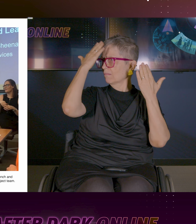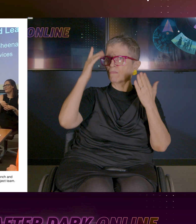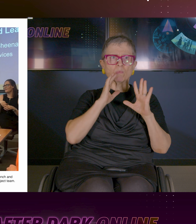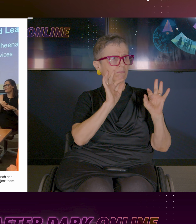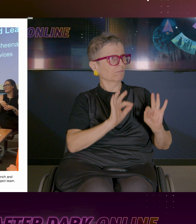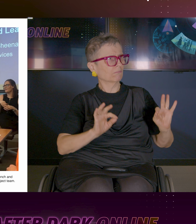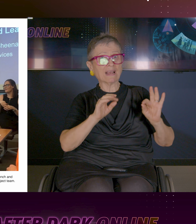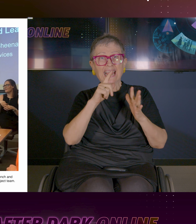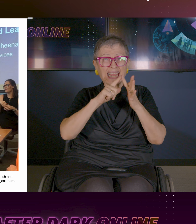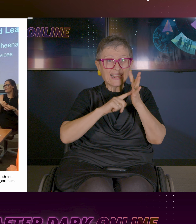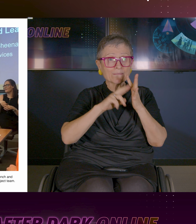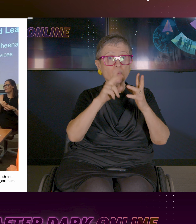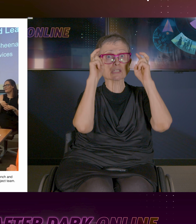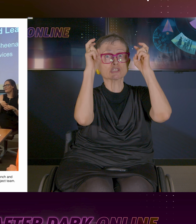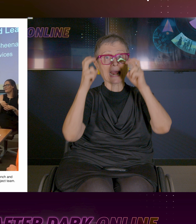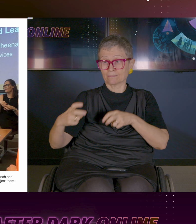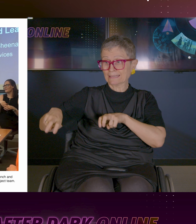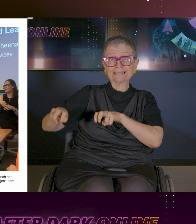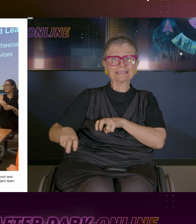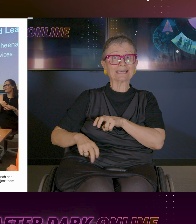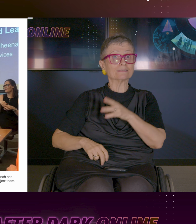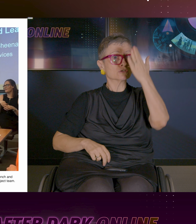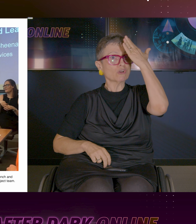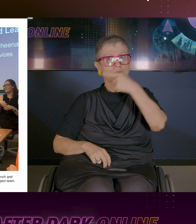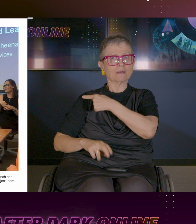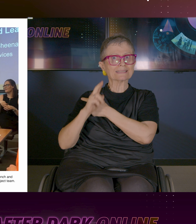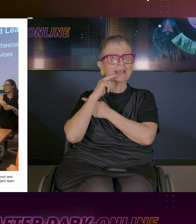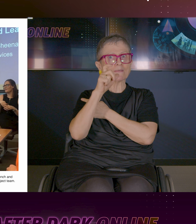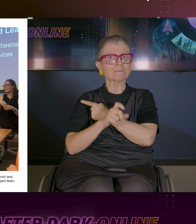deafness can sometimes be an invisible disability maybe you're sitting on the